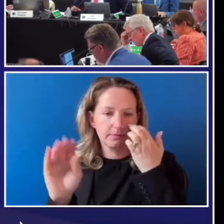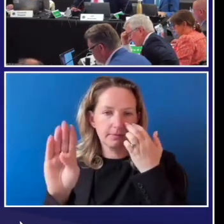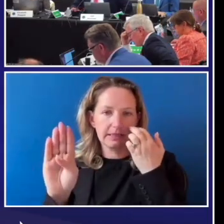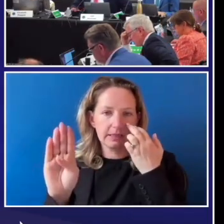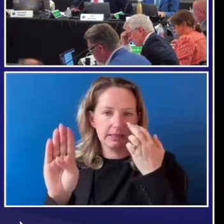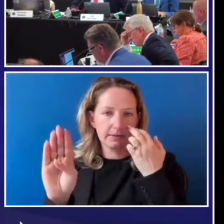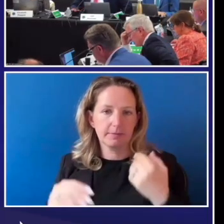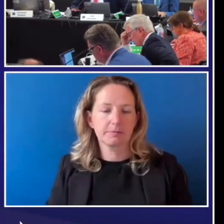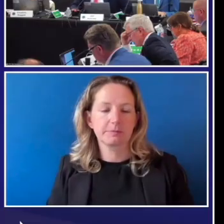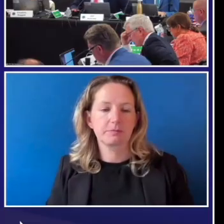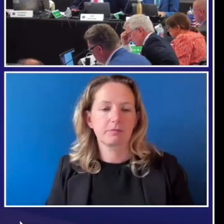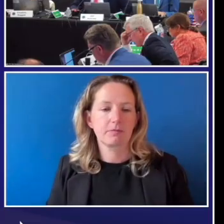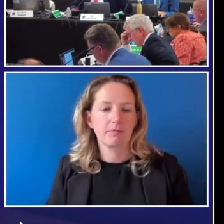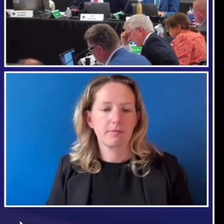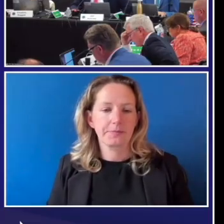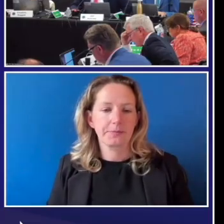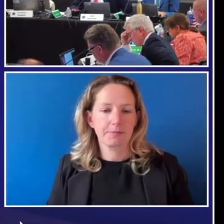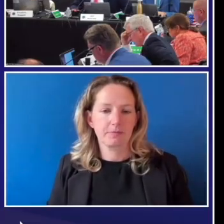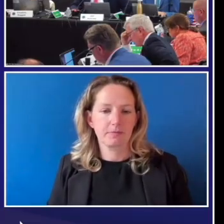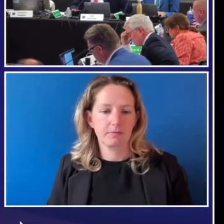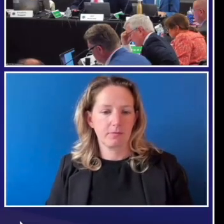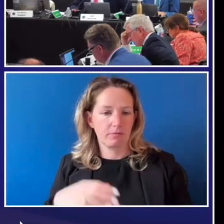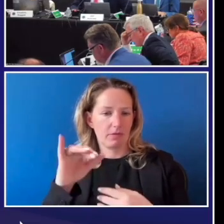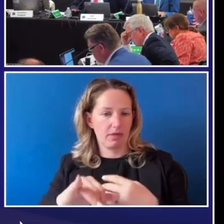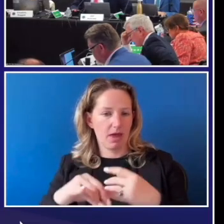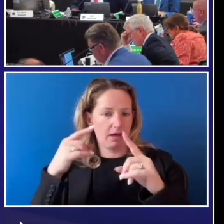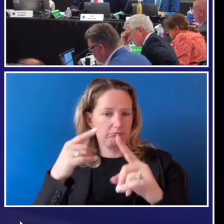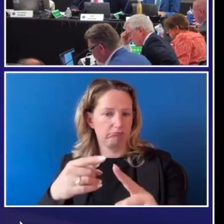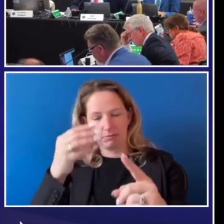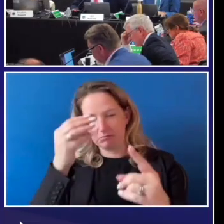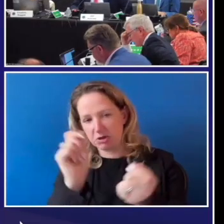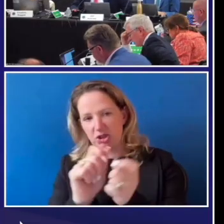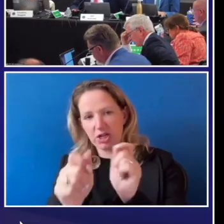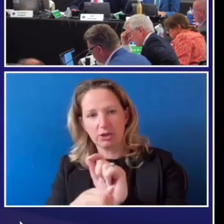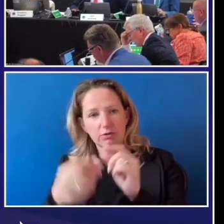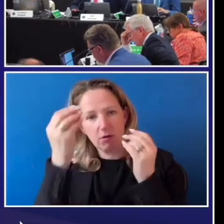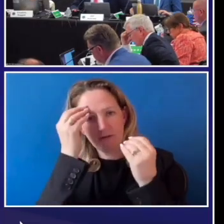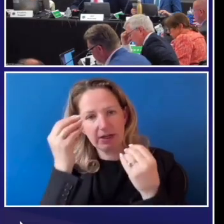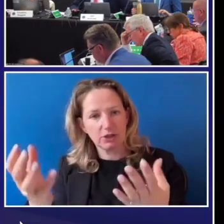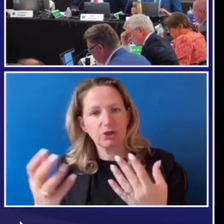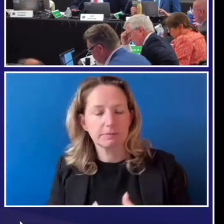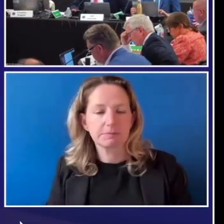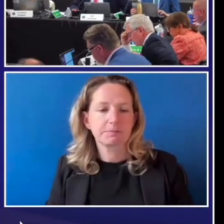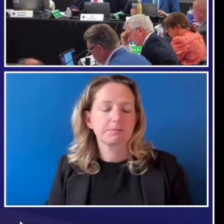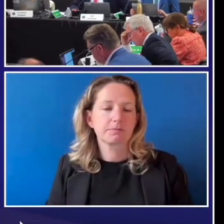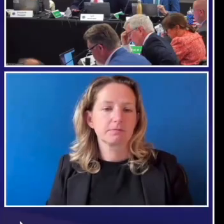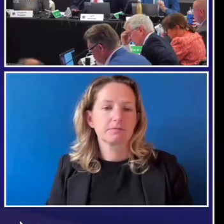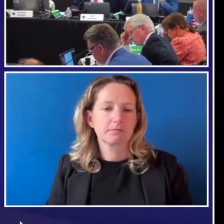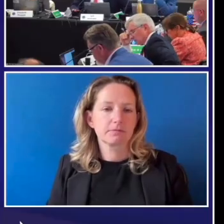and this is really just changing, um, in the federal, in the federal register, um,